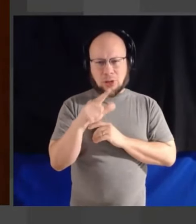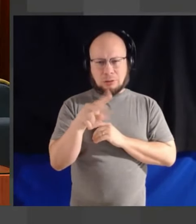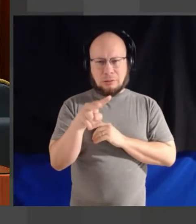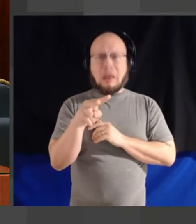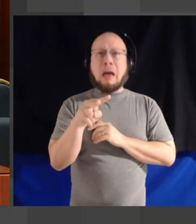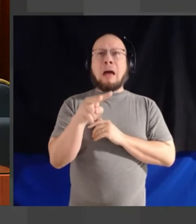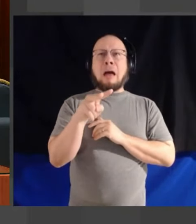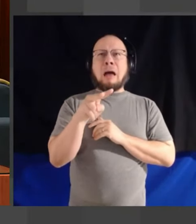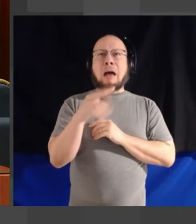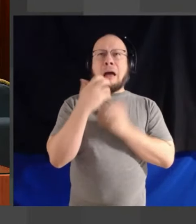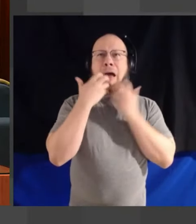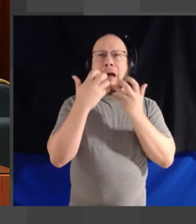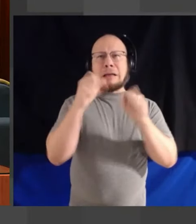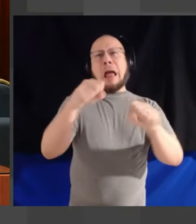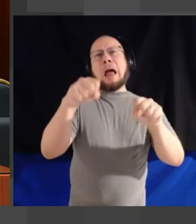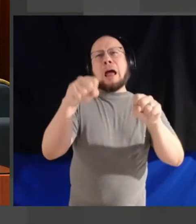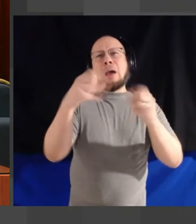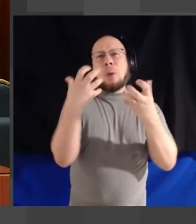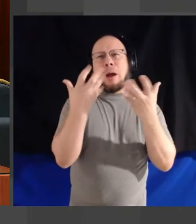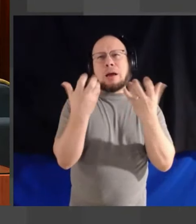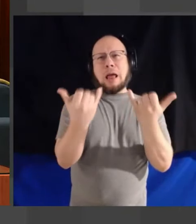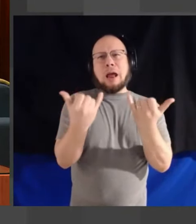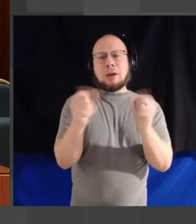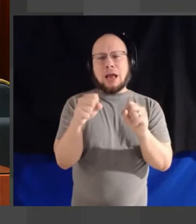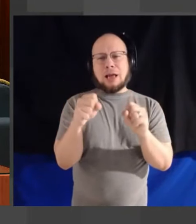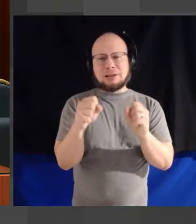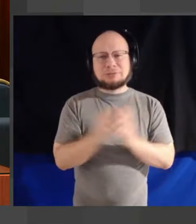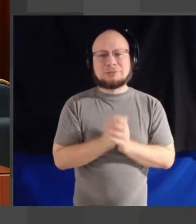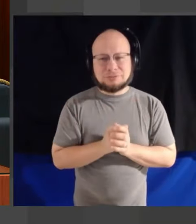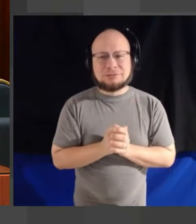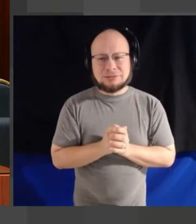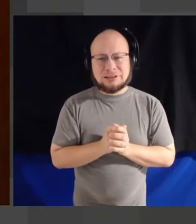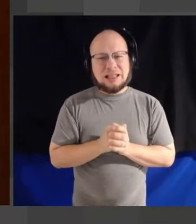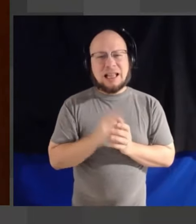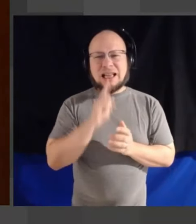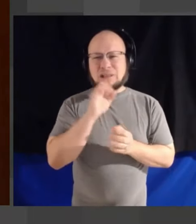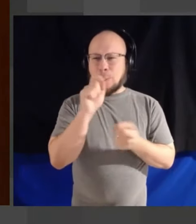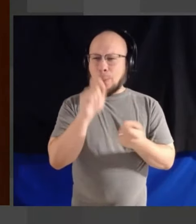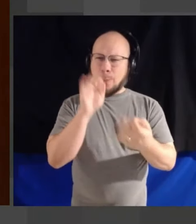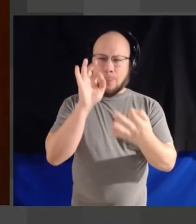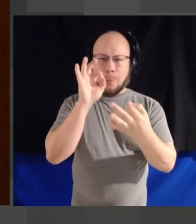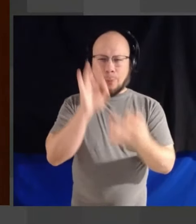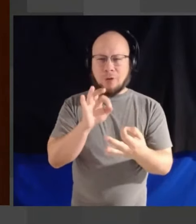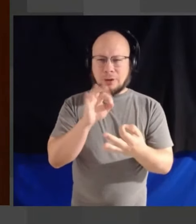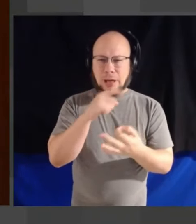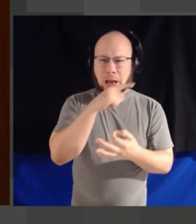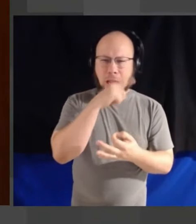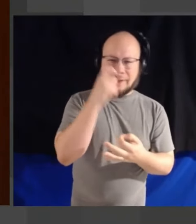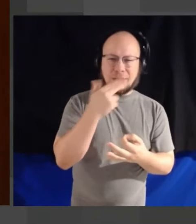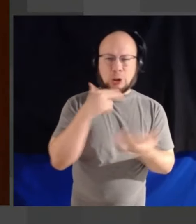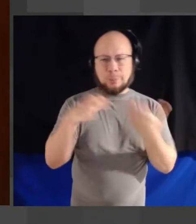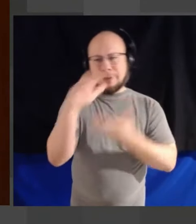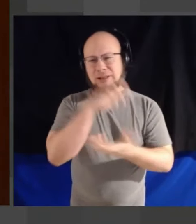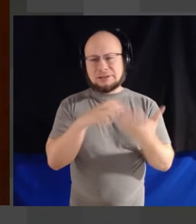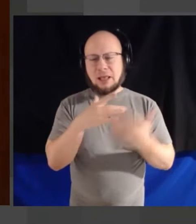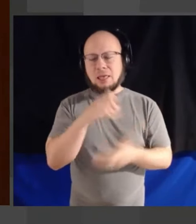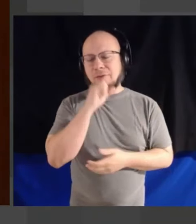THEN ONE OF THE DEVELOPERS POSTED A BIG PICTURE OF THING LOT.